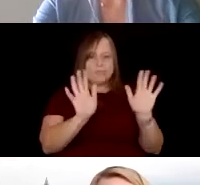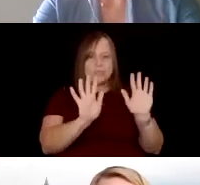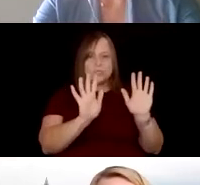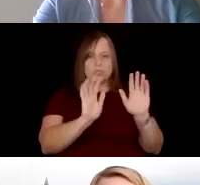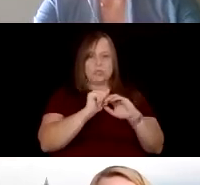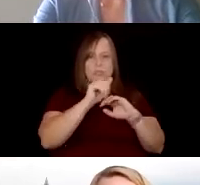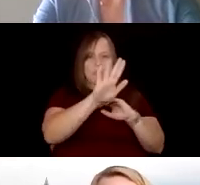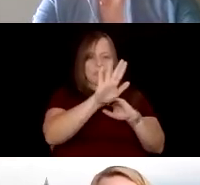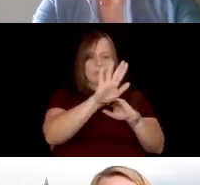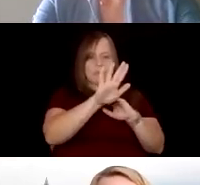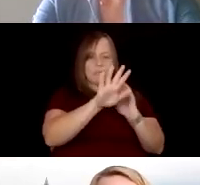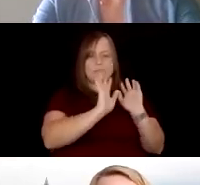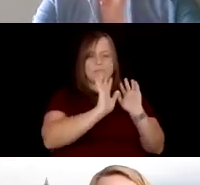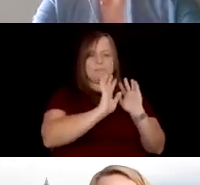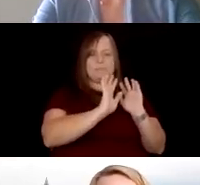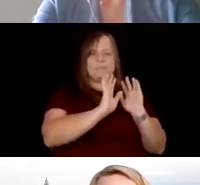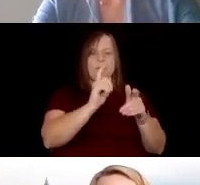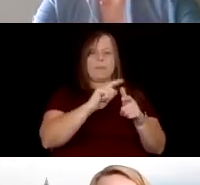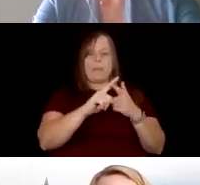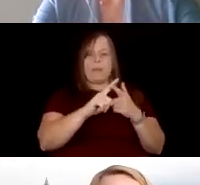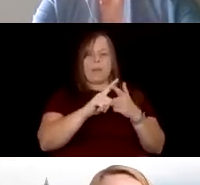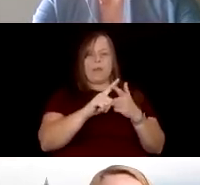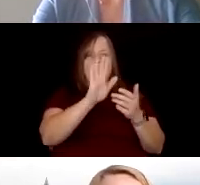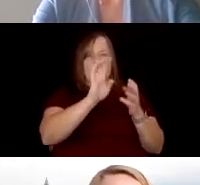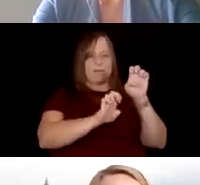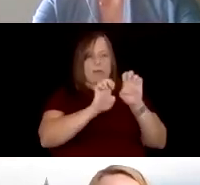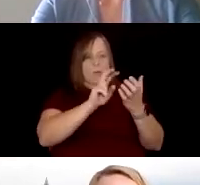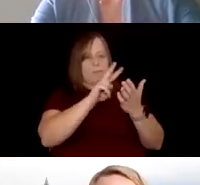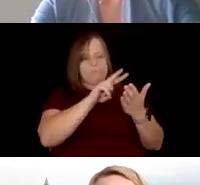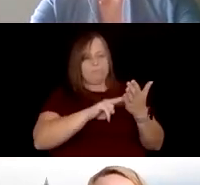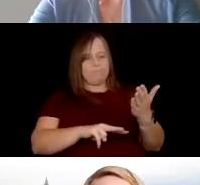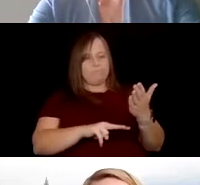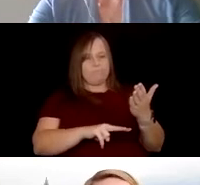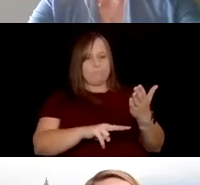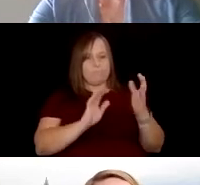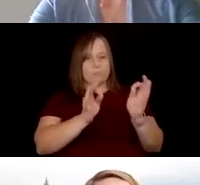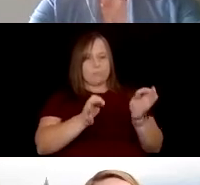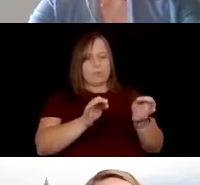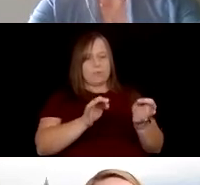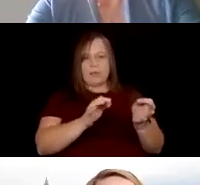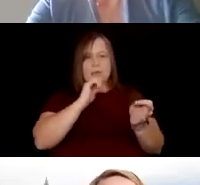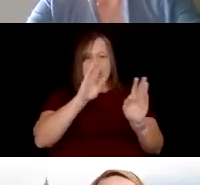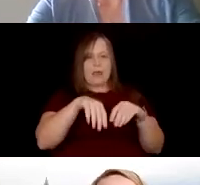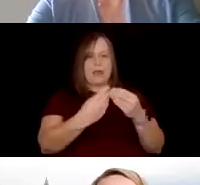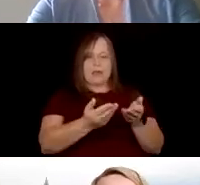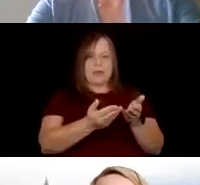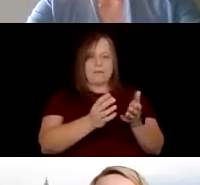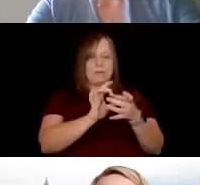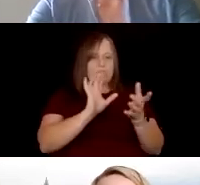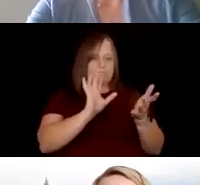You send up all these documents, and then they'll evaluate it. If they do not grant you the relief that you're seeking, then you can ask